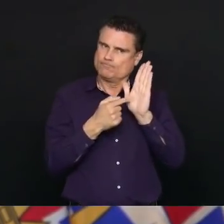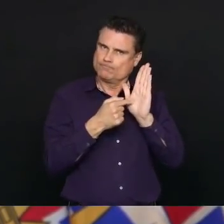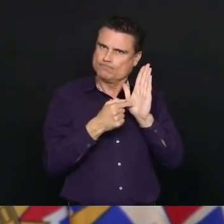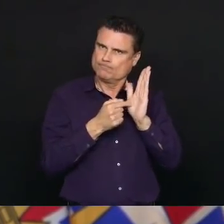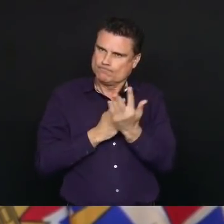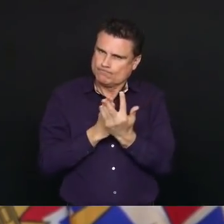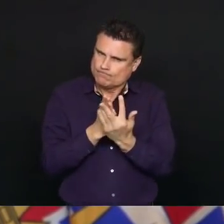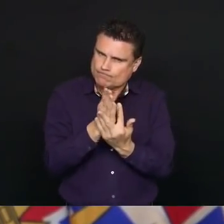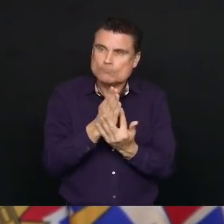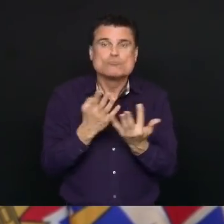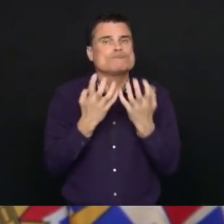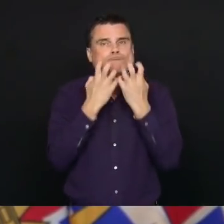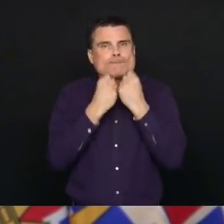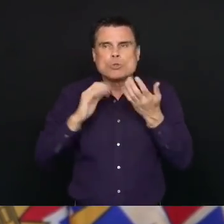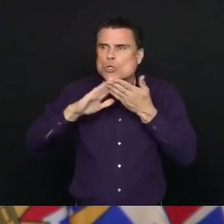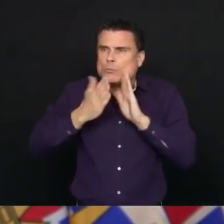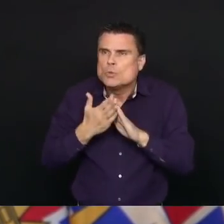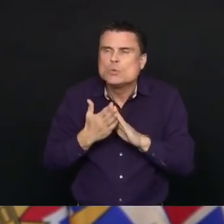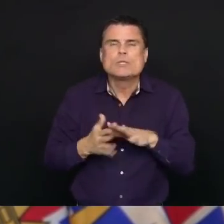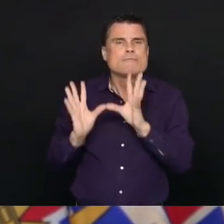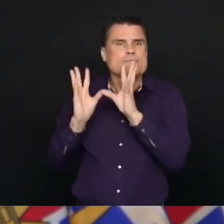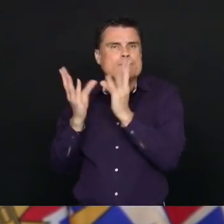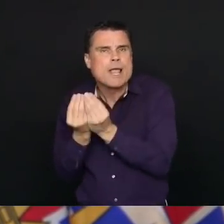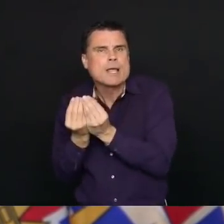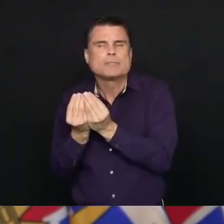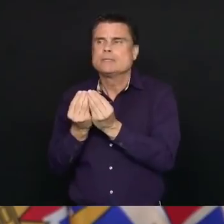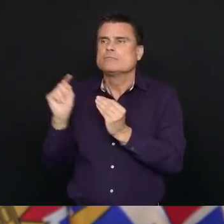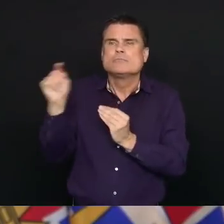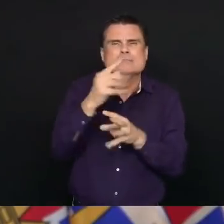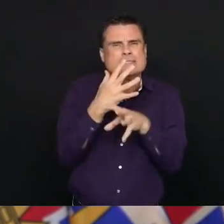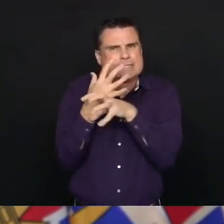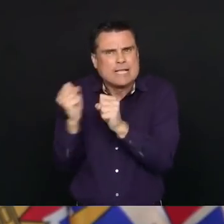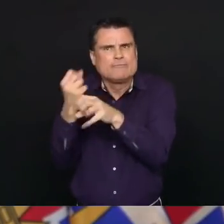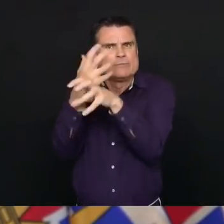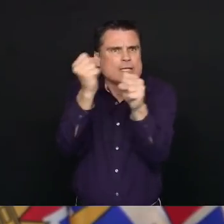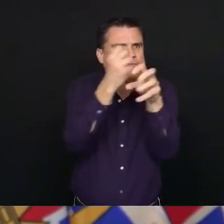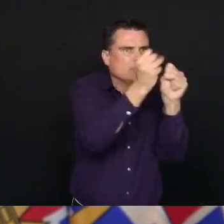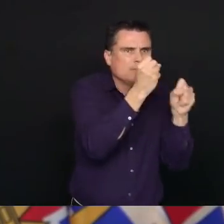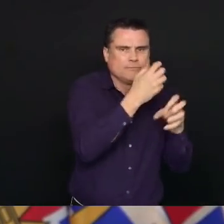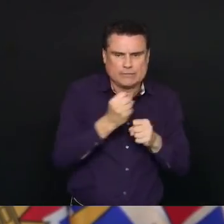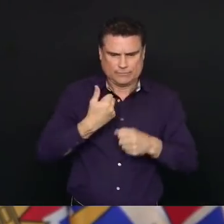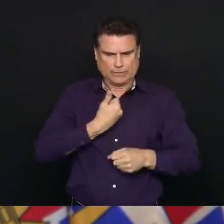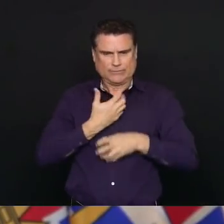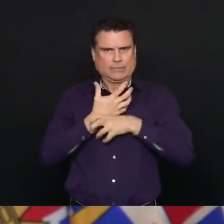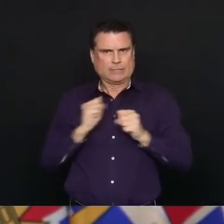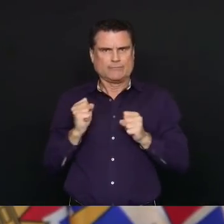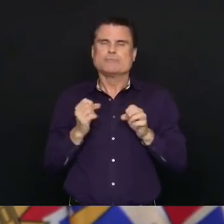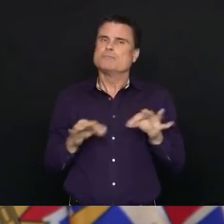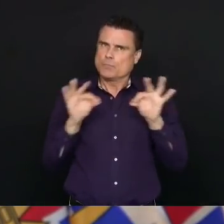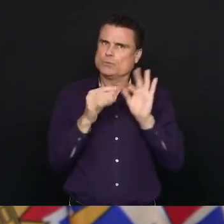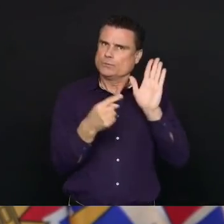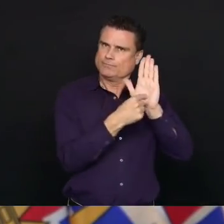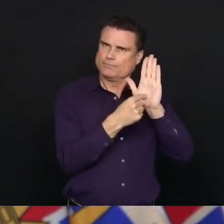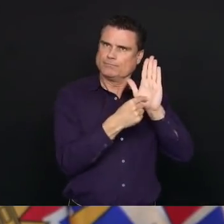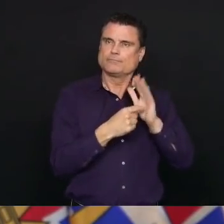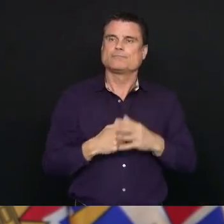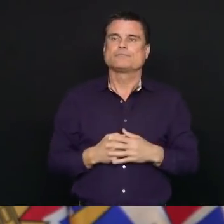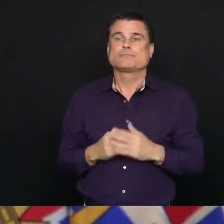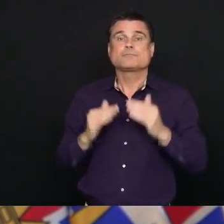You do need to hold the sign because we need to keep our communities safe and our family safe here in BC. Next question is from Kenya Fletcher